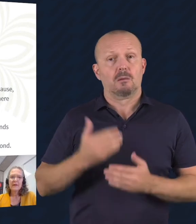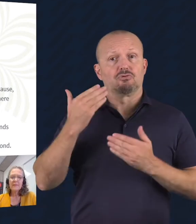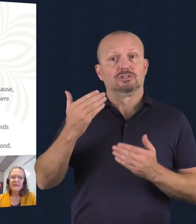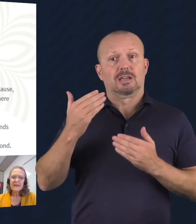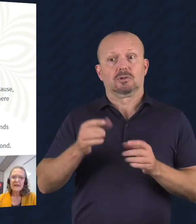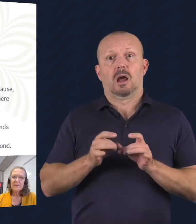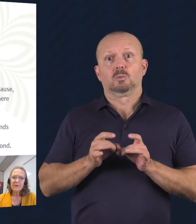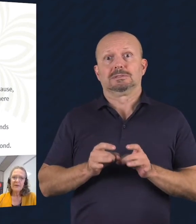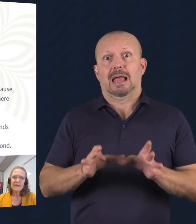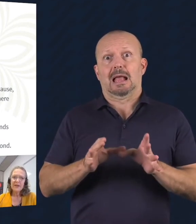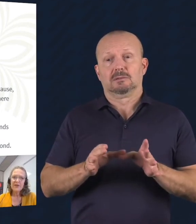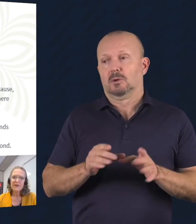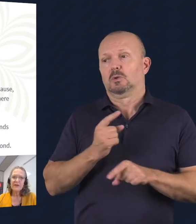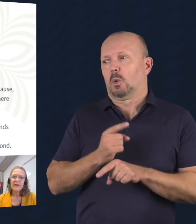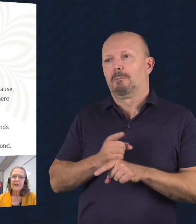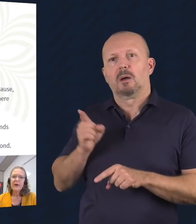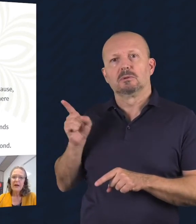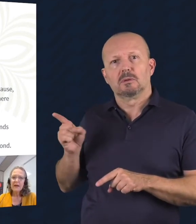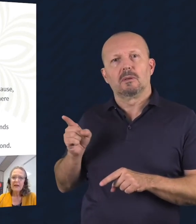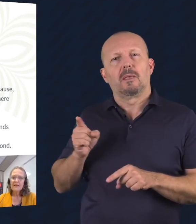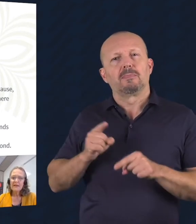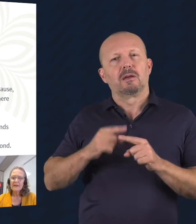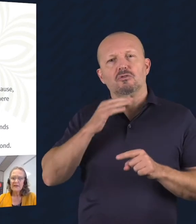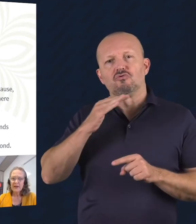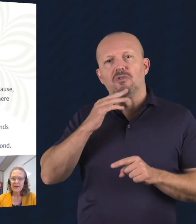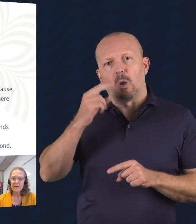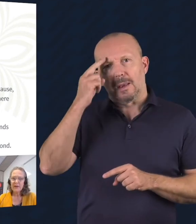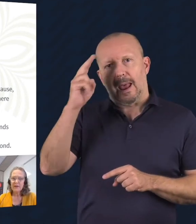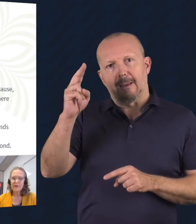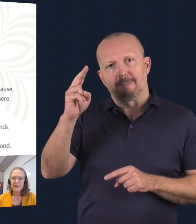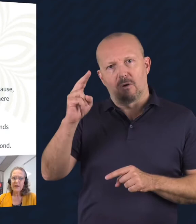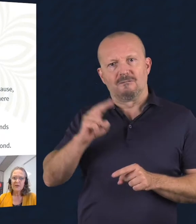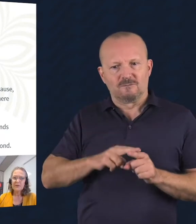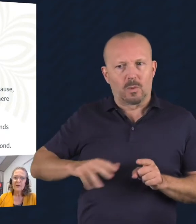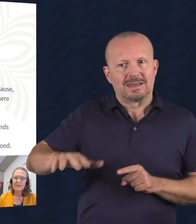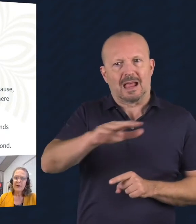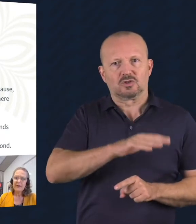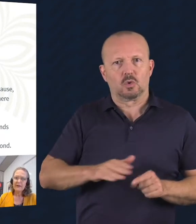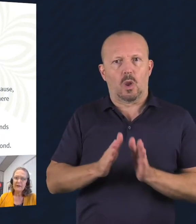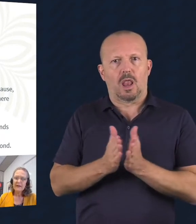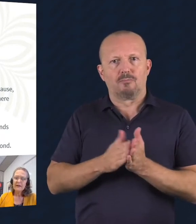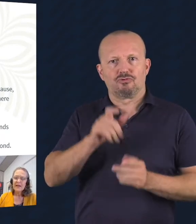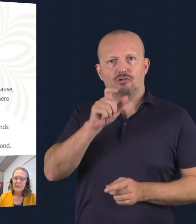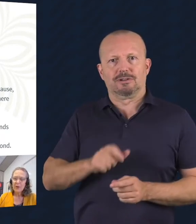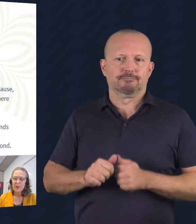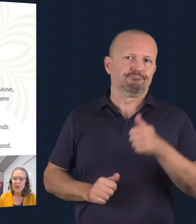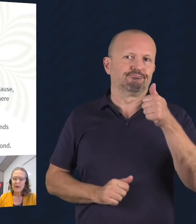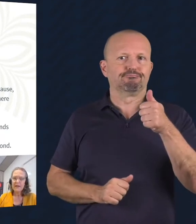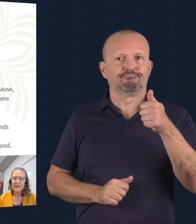I'm gonna start my presentation by highlighting the te reo name for the National Librarian, Te Pouhuaki.